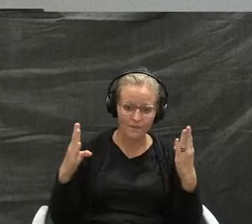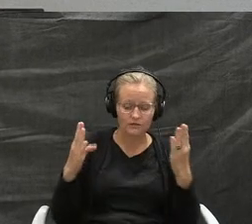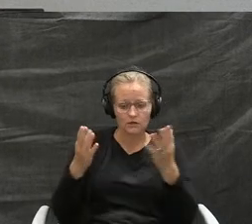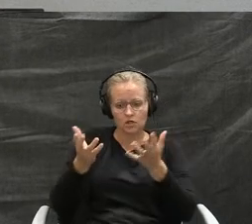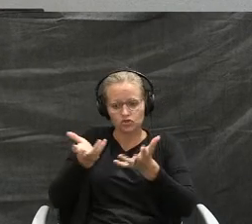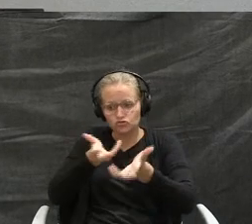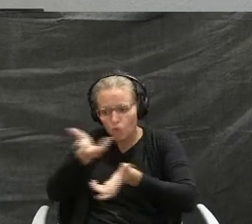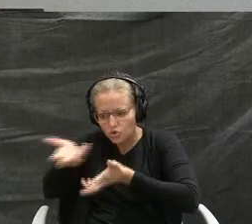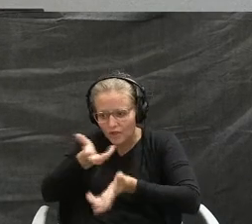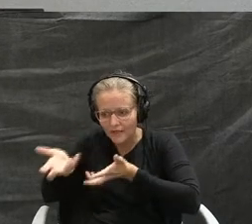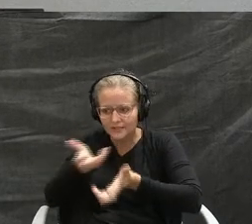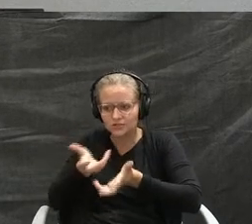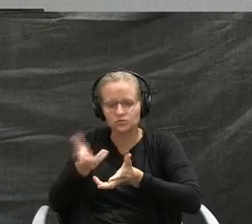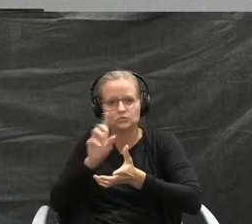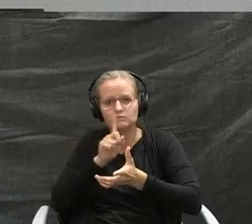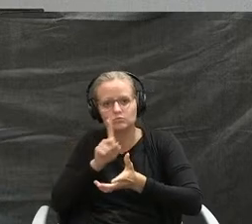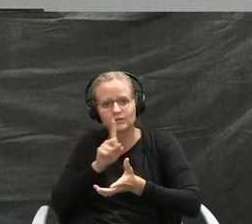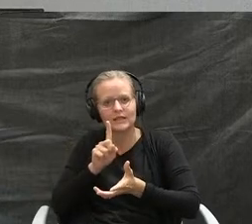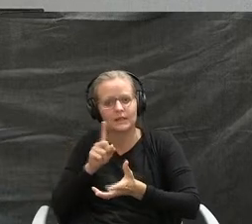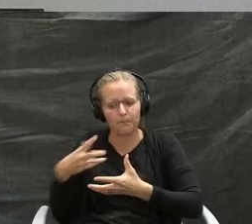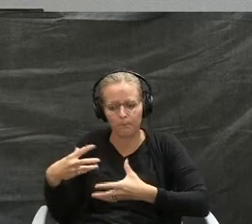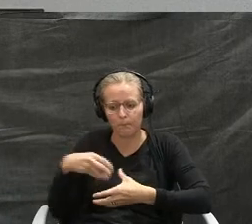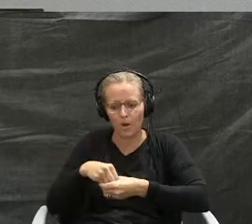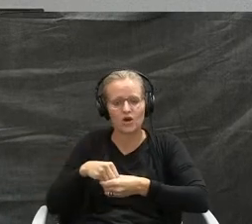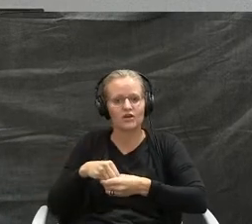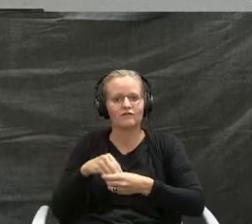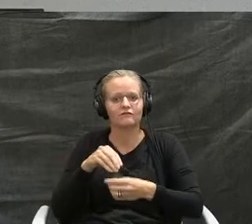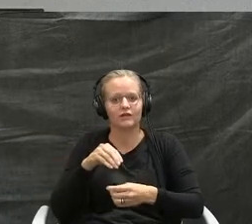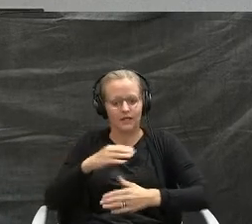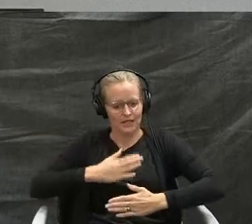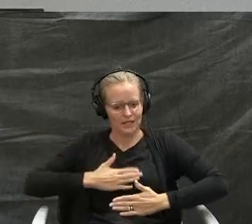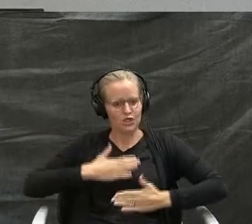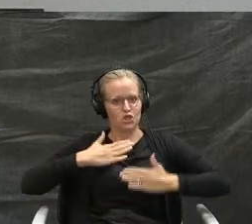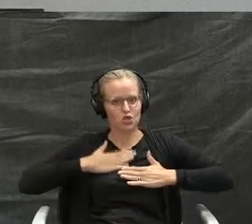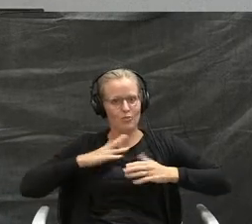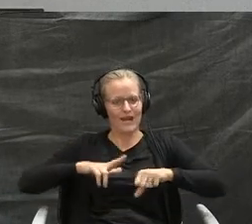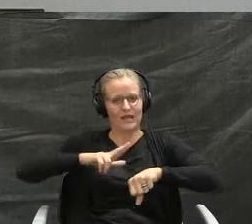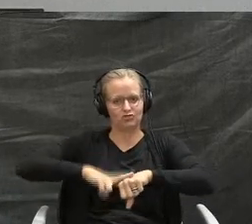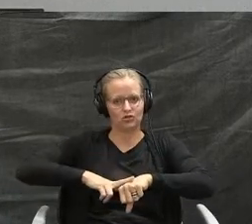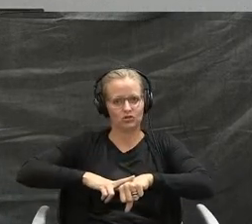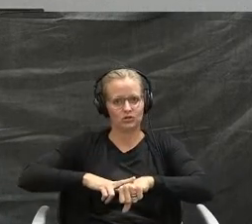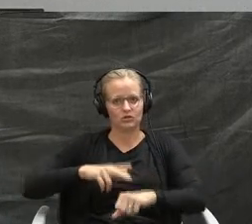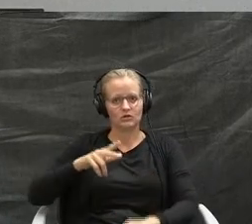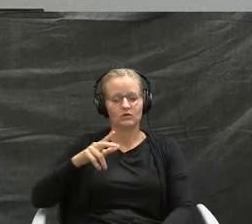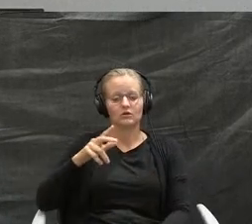So shall we will take care of Social Learning and emotional learning and provide support to families.